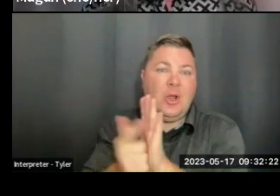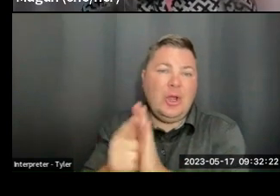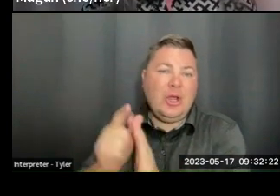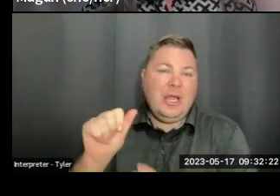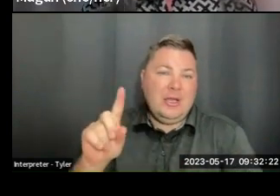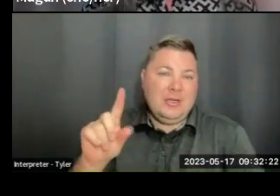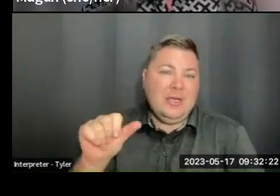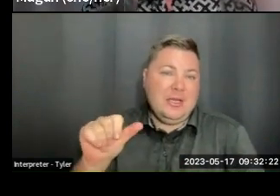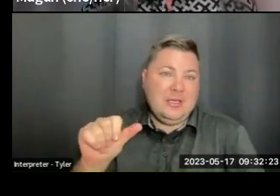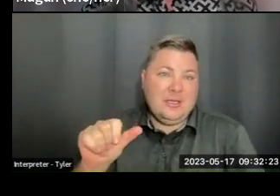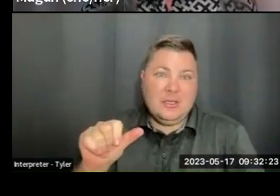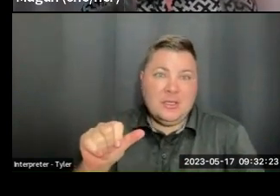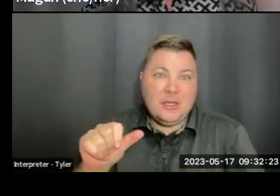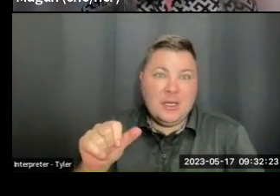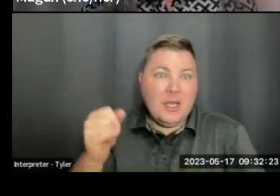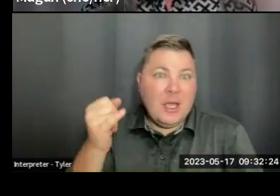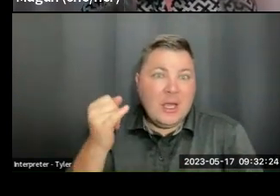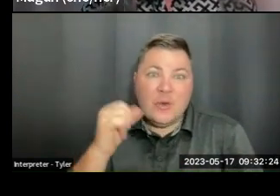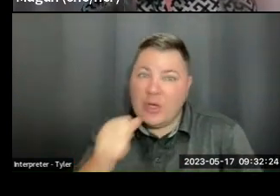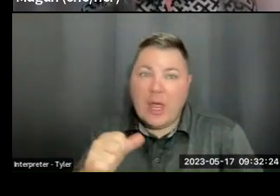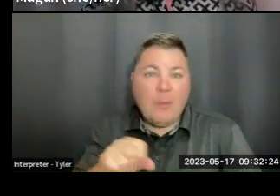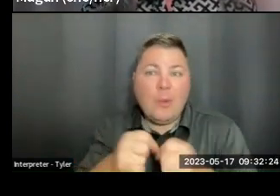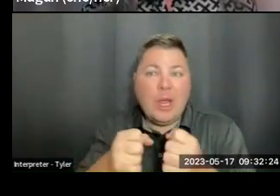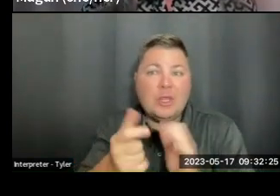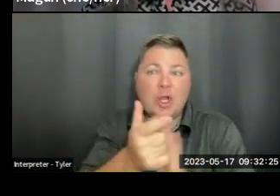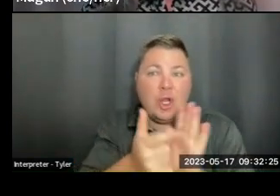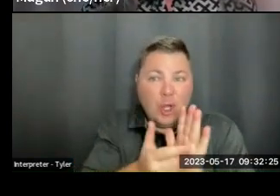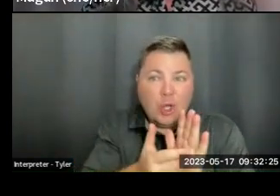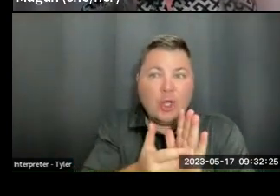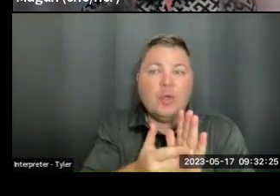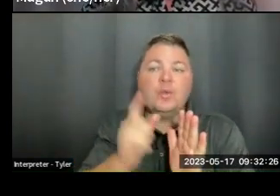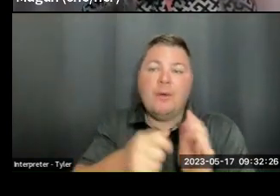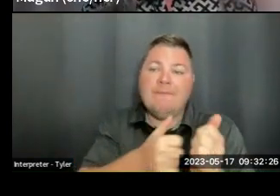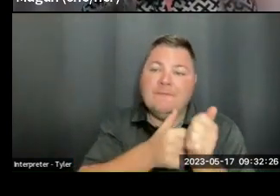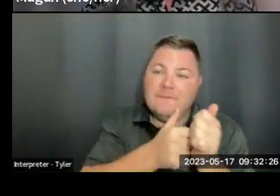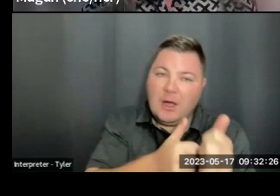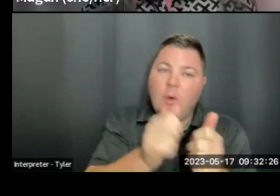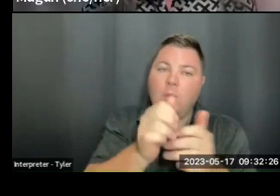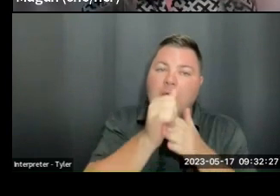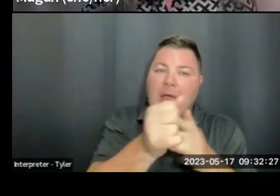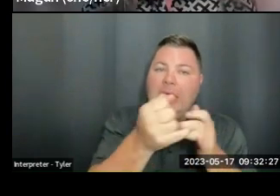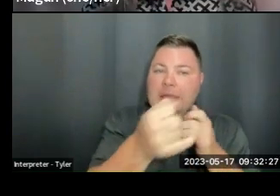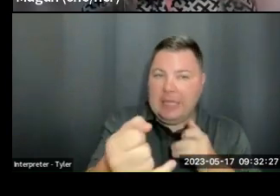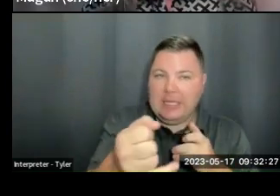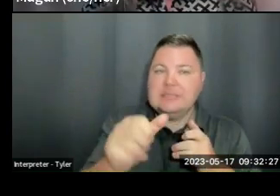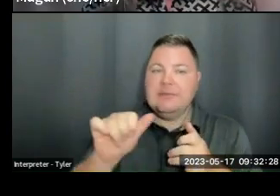requirements, conditions, and in our case, that means the ADA. You are not breaking the law.